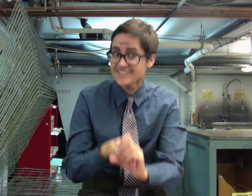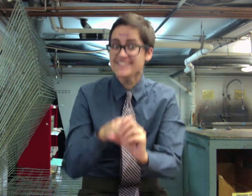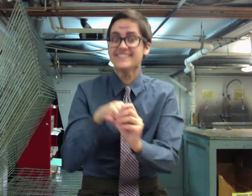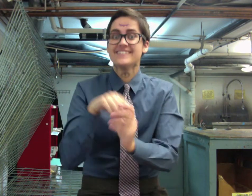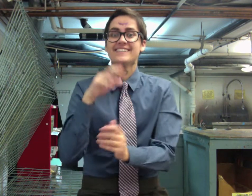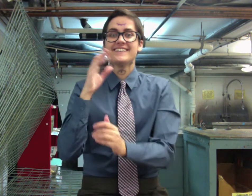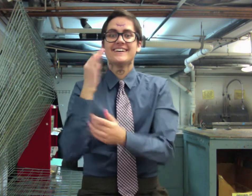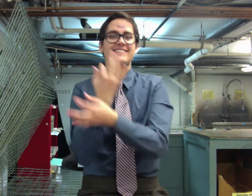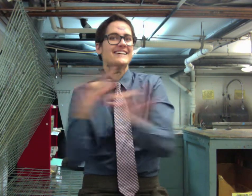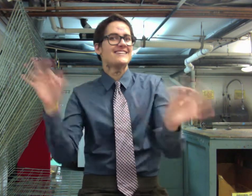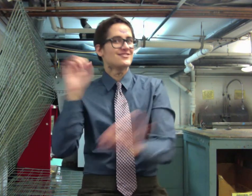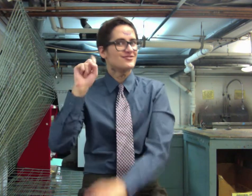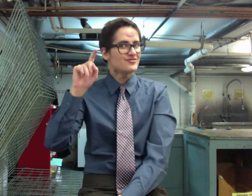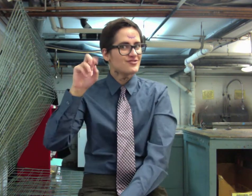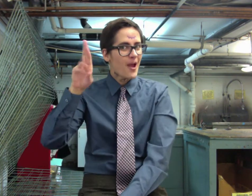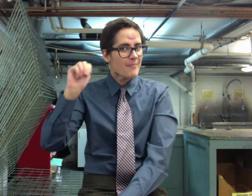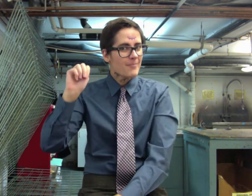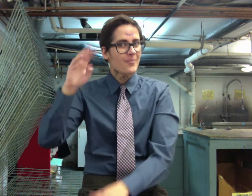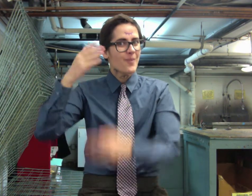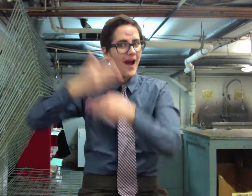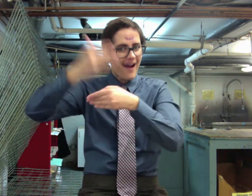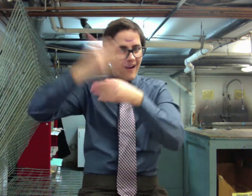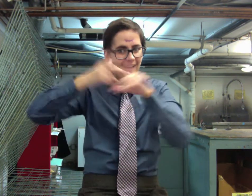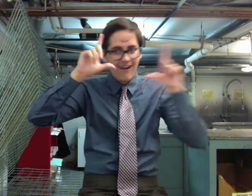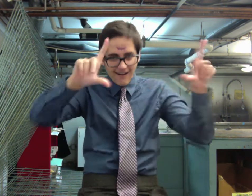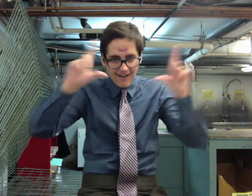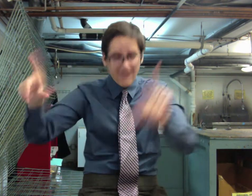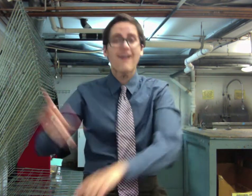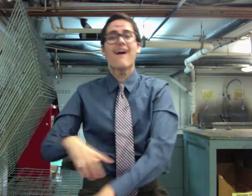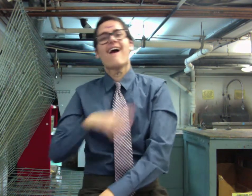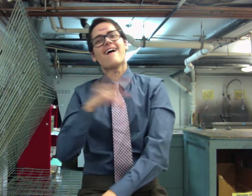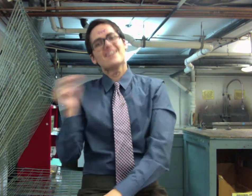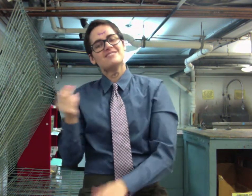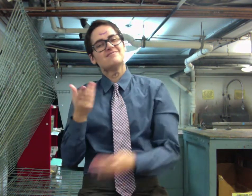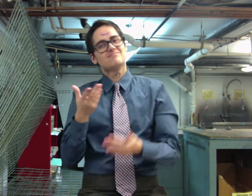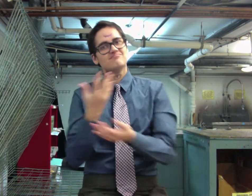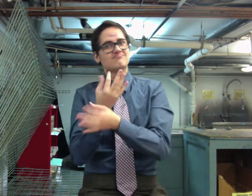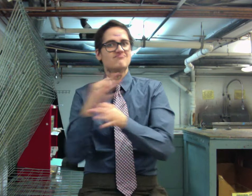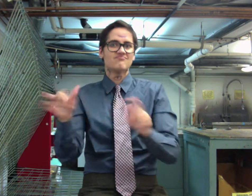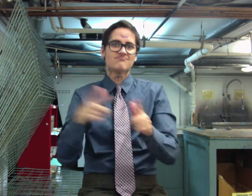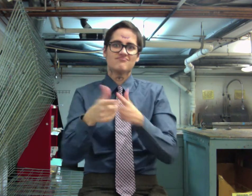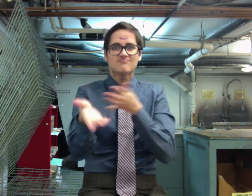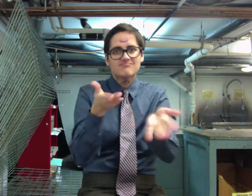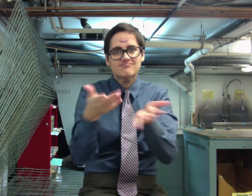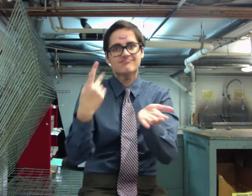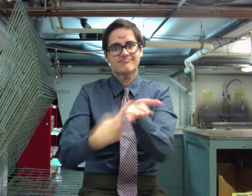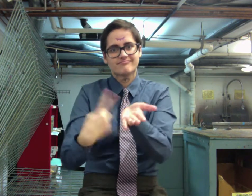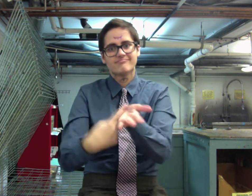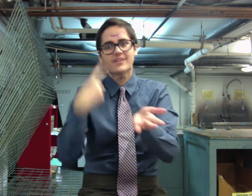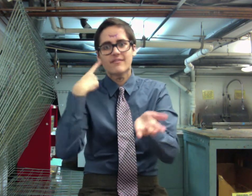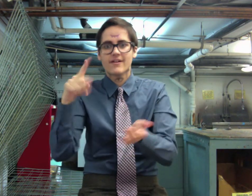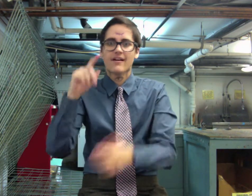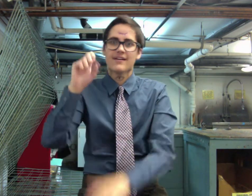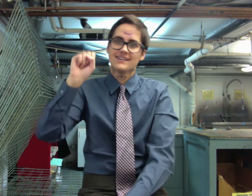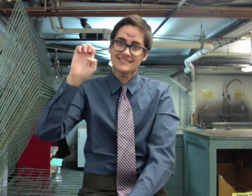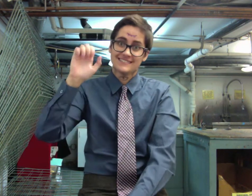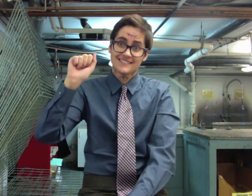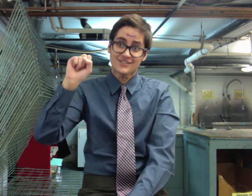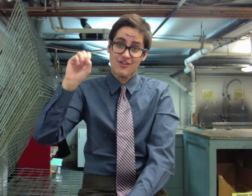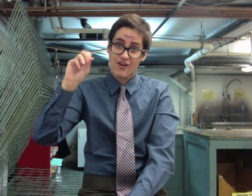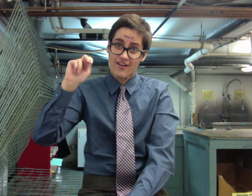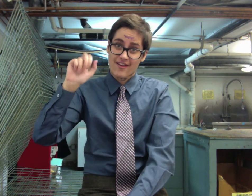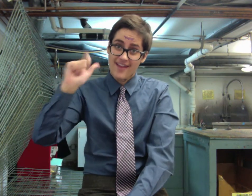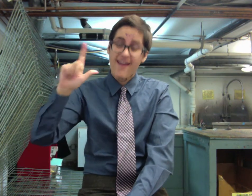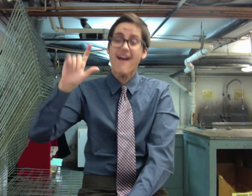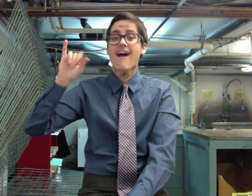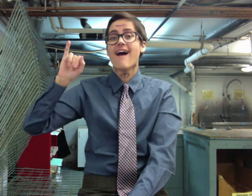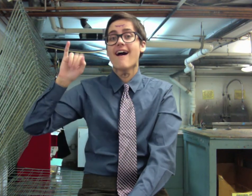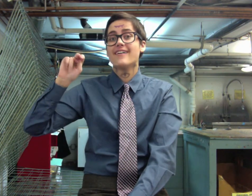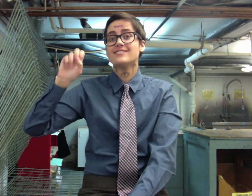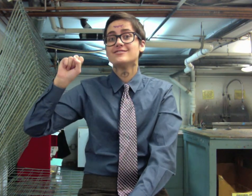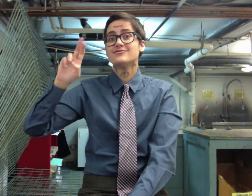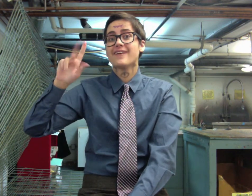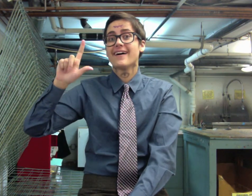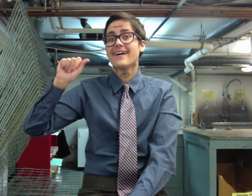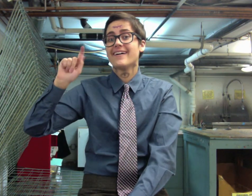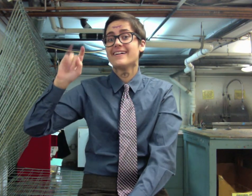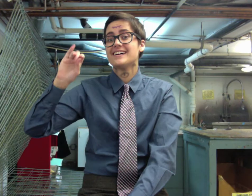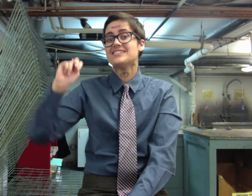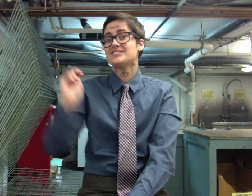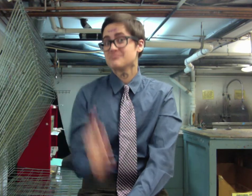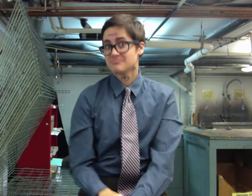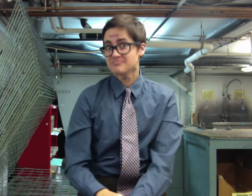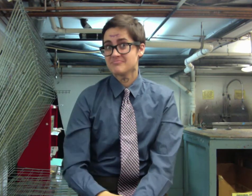cost includes free storm windows and a complimentary seasonal insulation consultation.